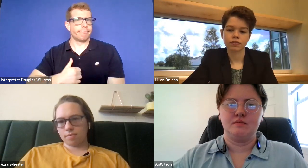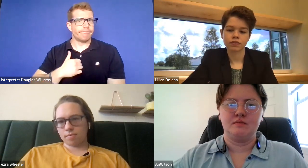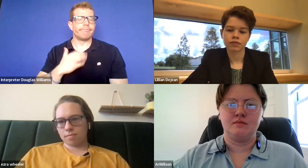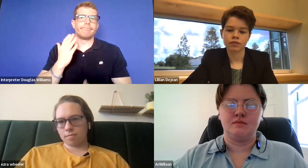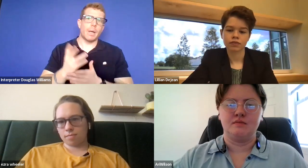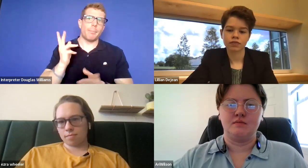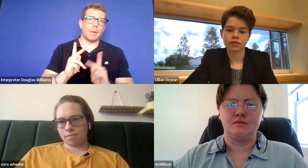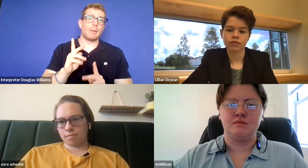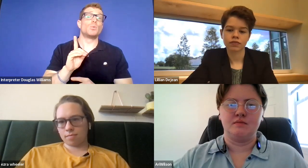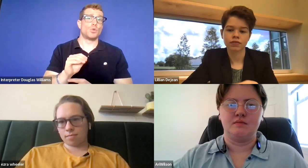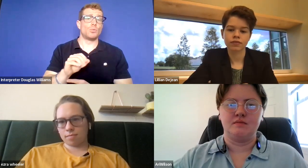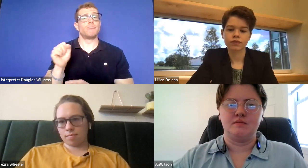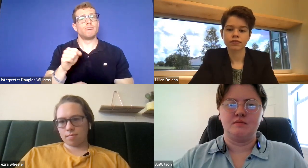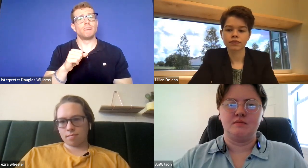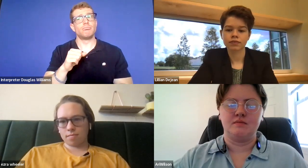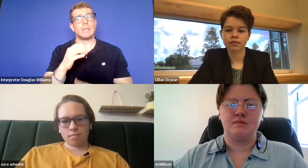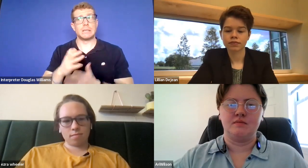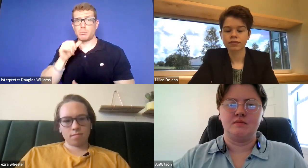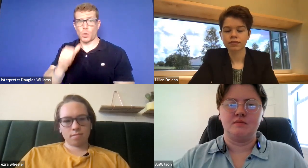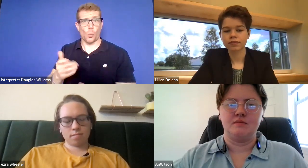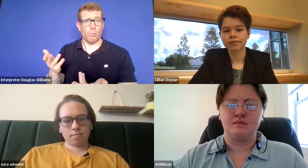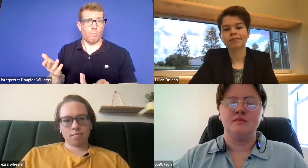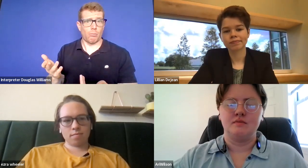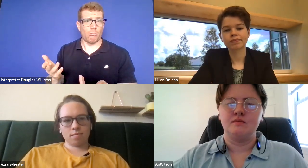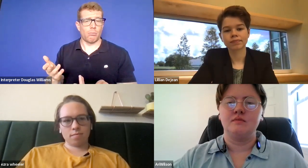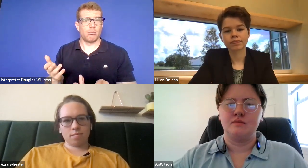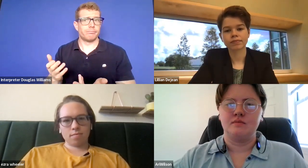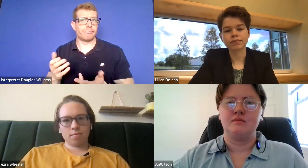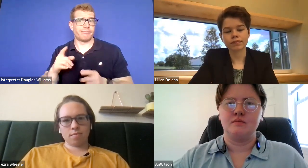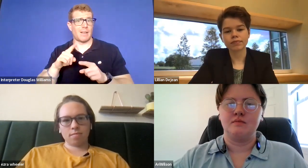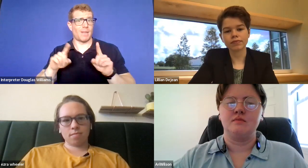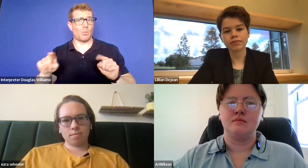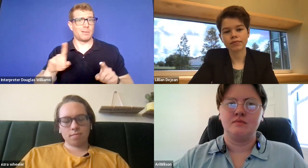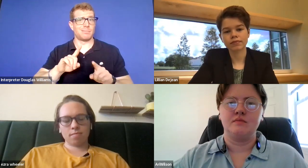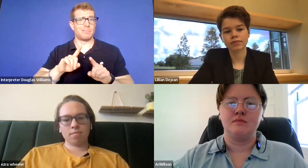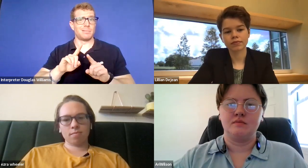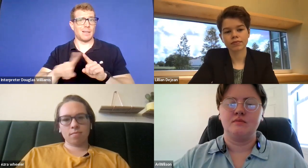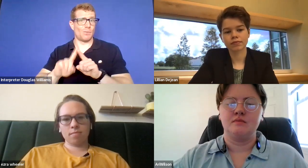It's a I guess it's you know the varying differences medically.